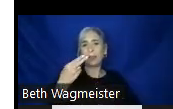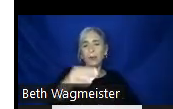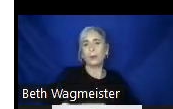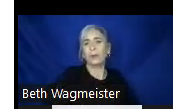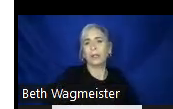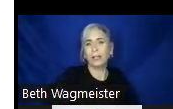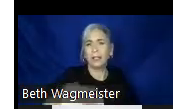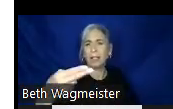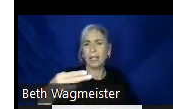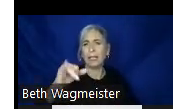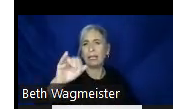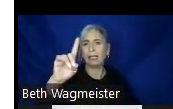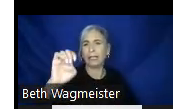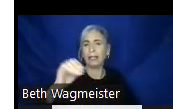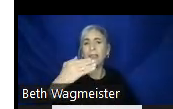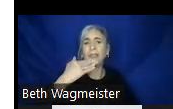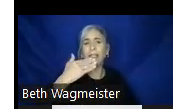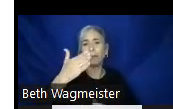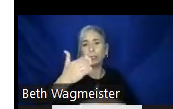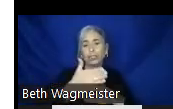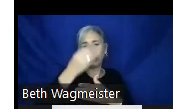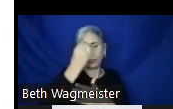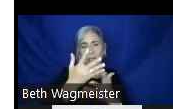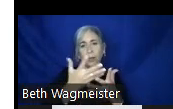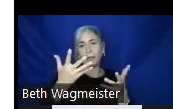for sharing so much material with us. I know you have loads of interesting information